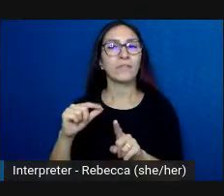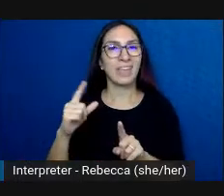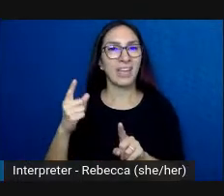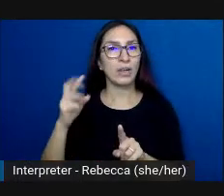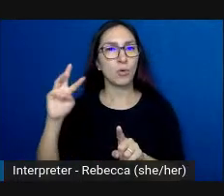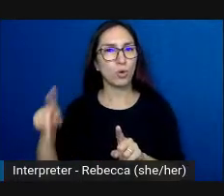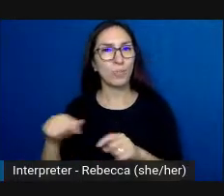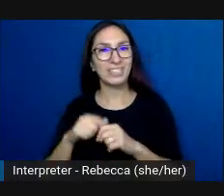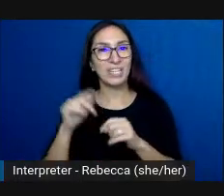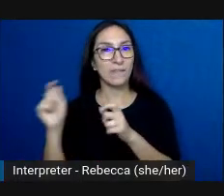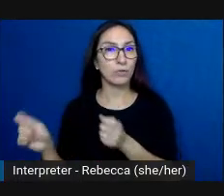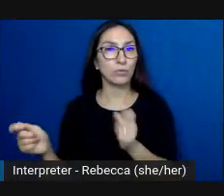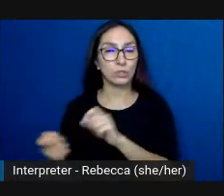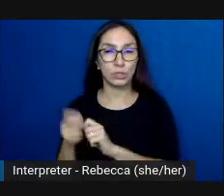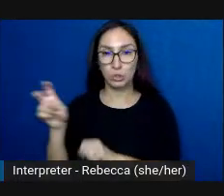For example, it